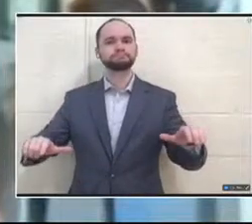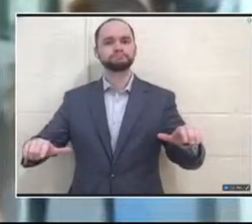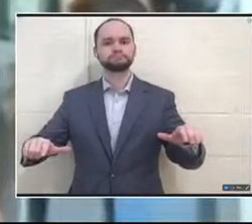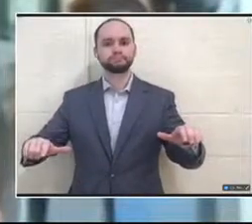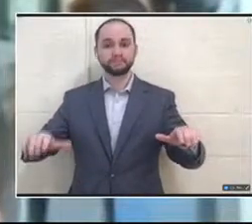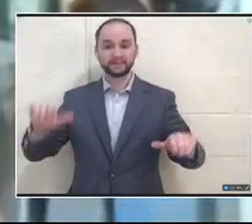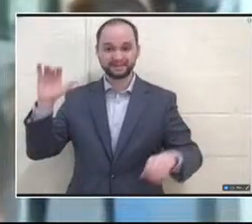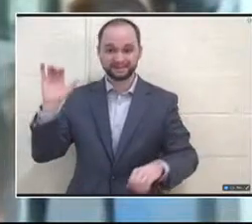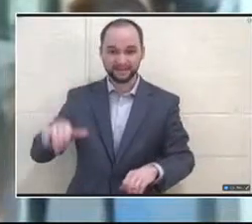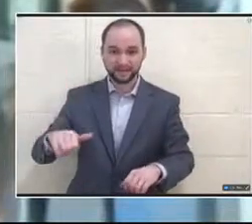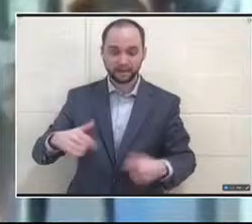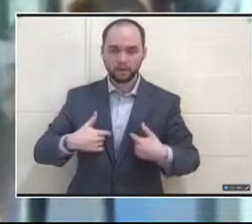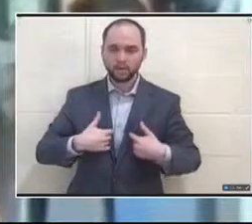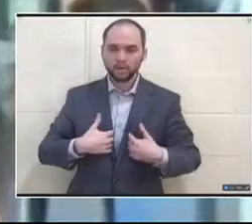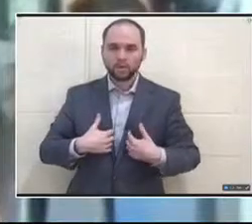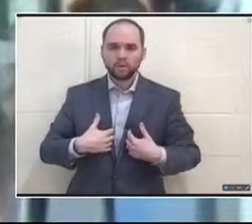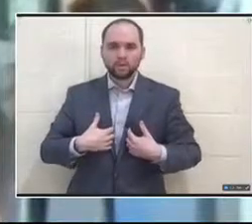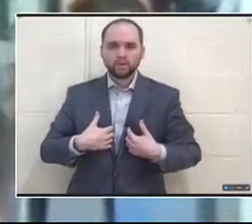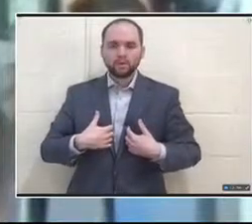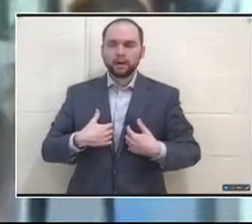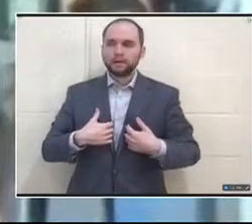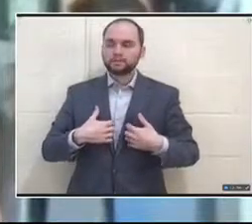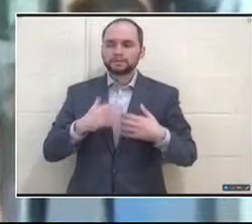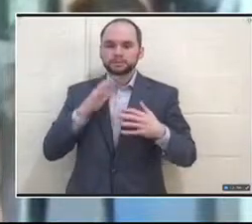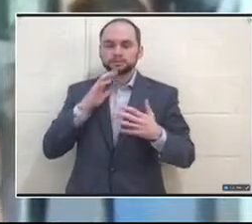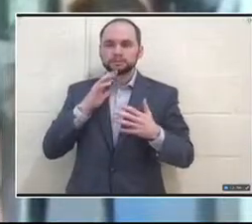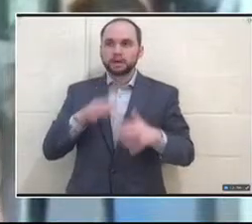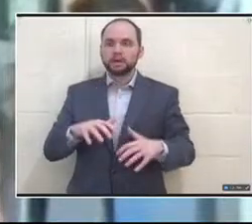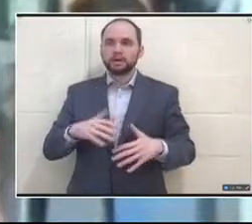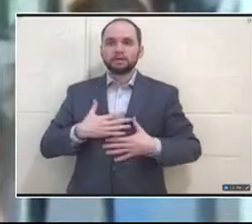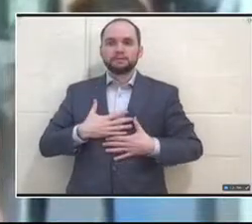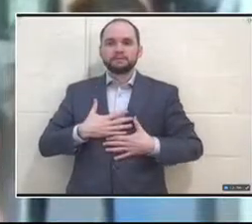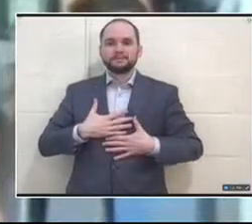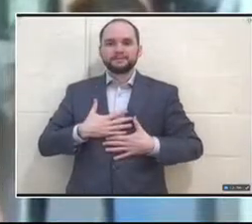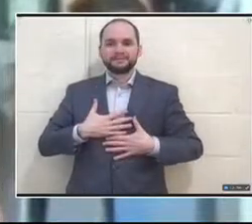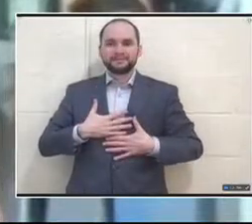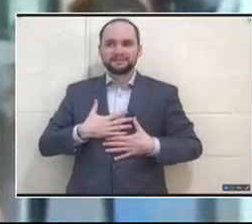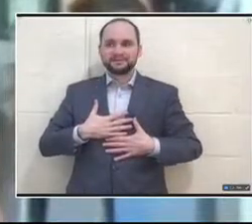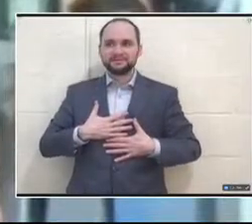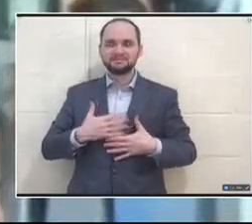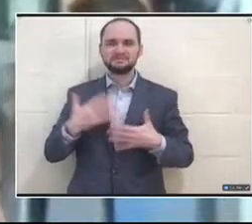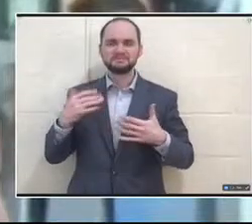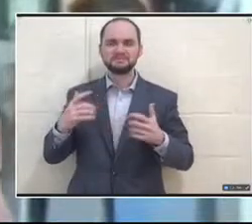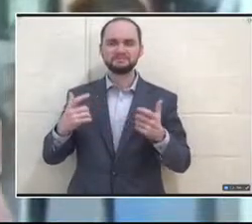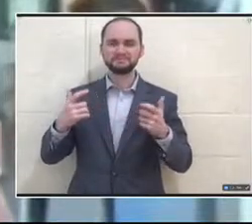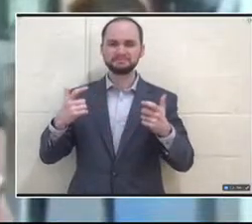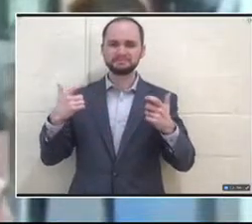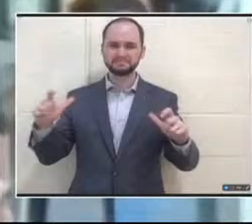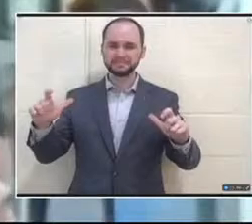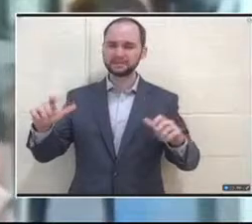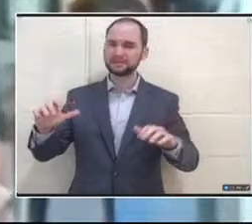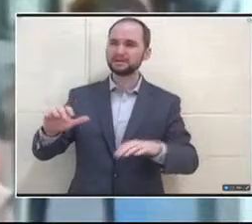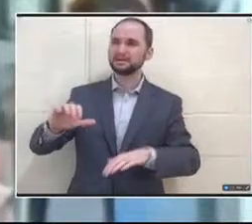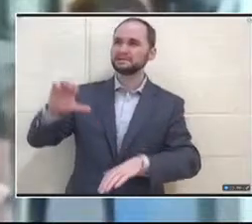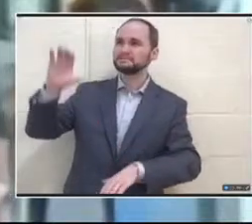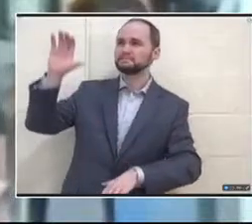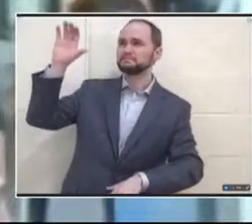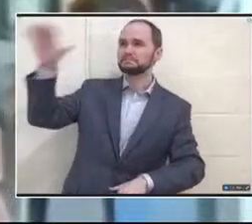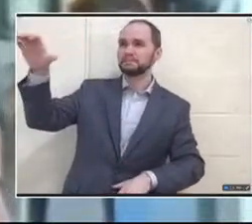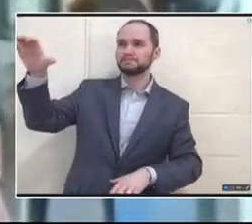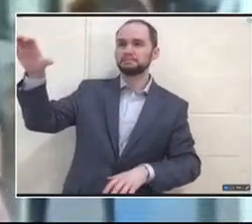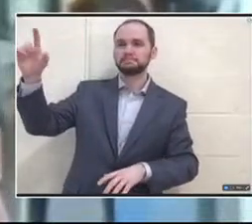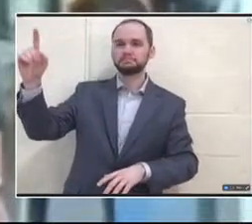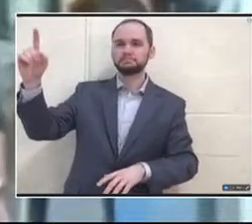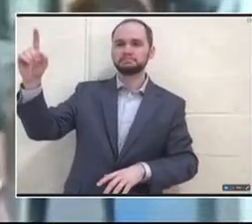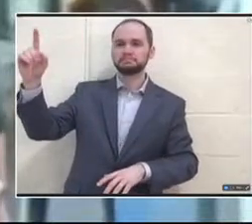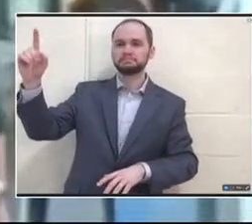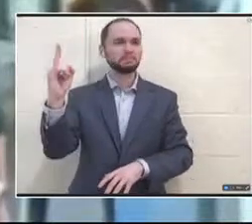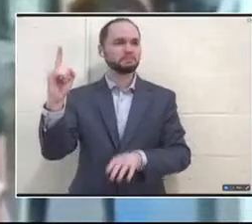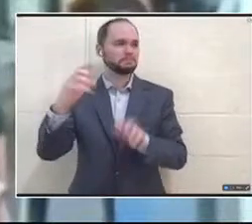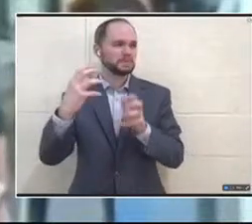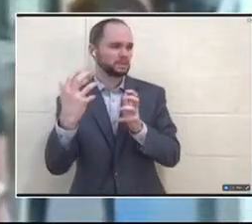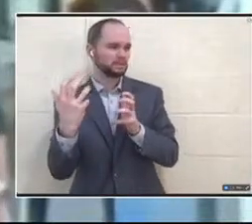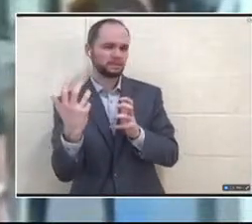a venue to take place. So large in its scale. The meaning, the importance of it. Would I be able to